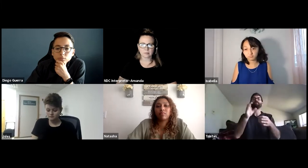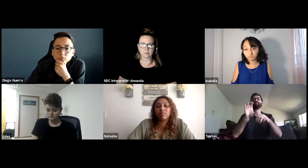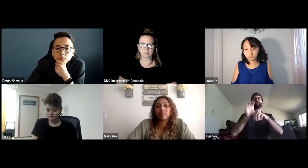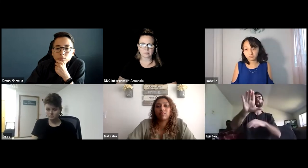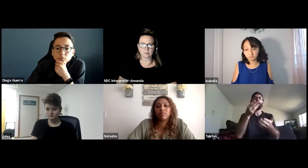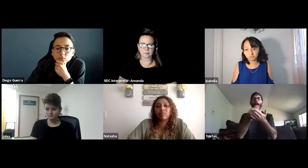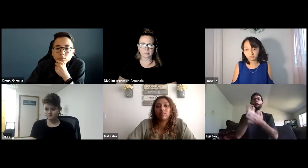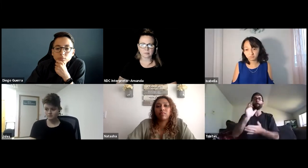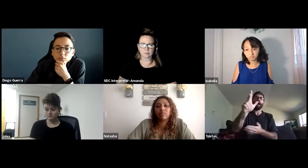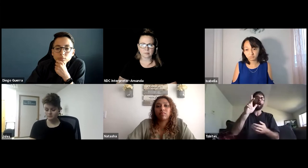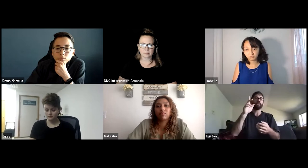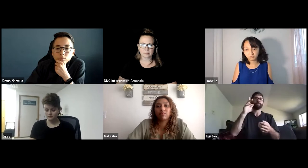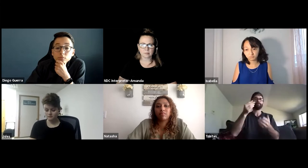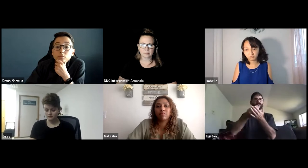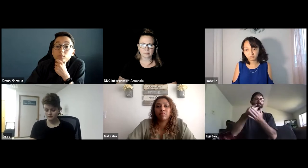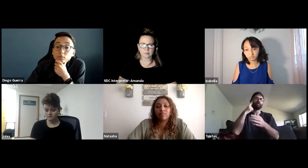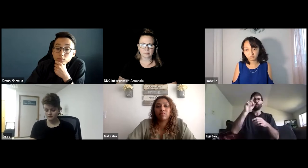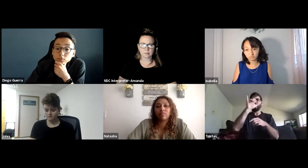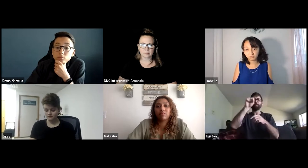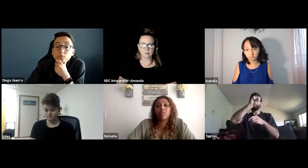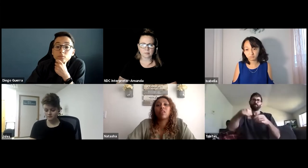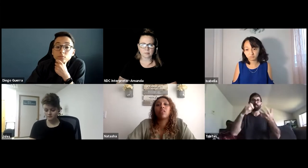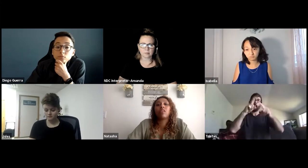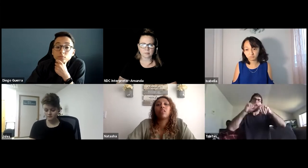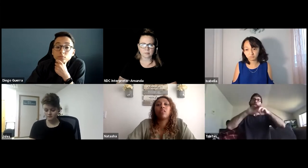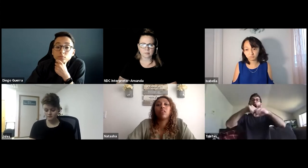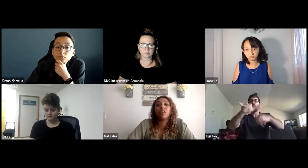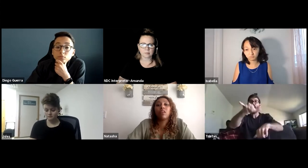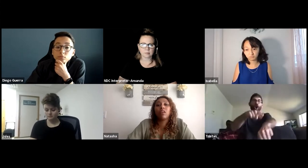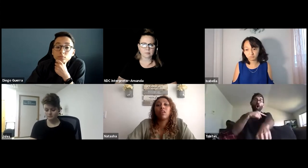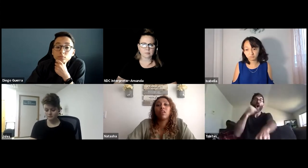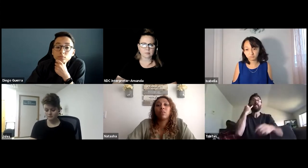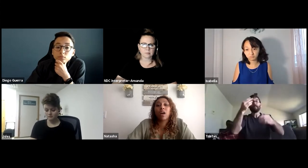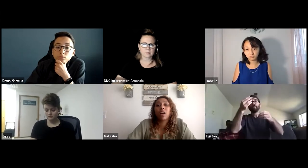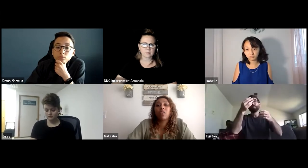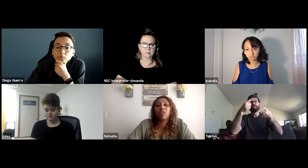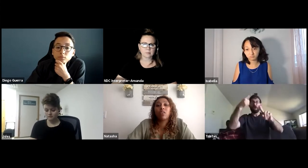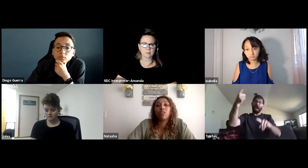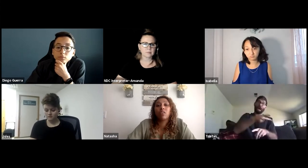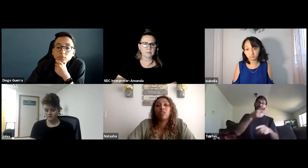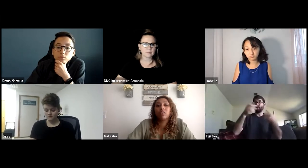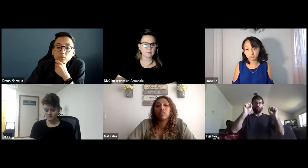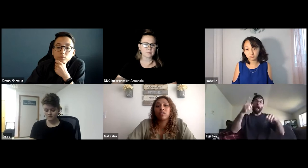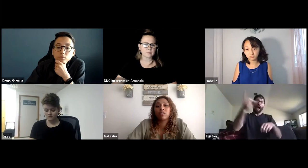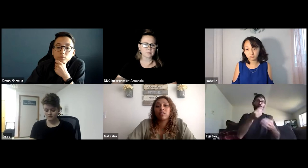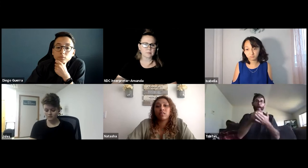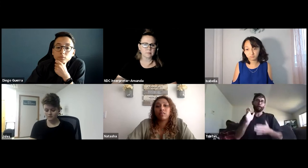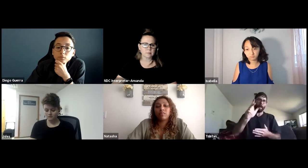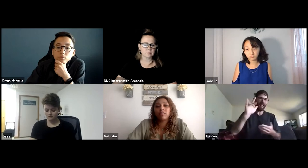somebody didn't want to be online or couldn't manage things, they were refunded that semester.